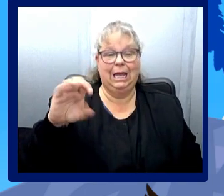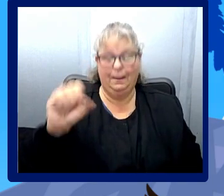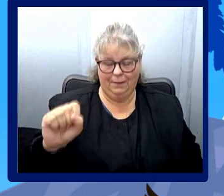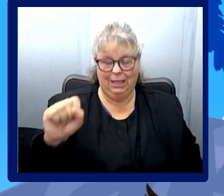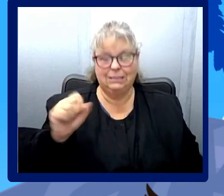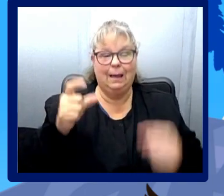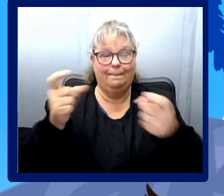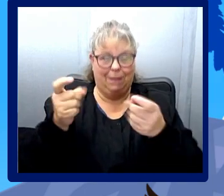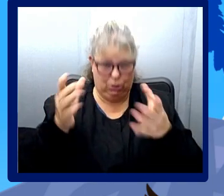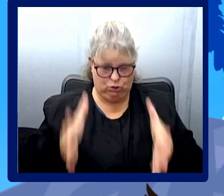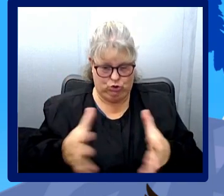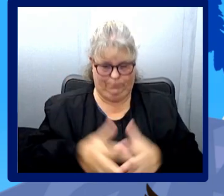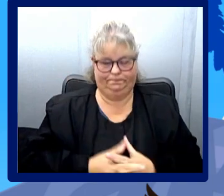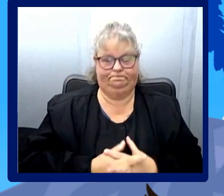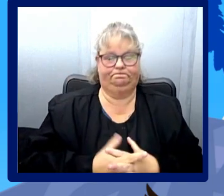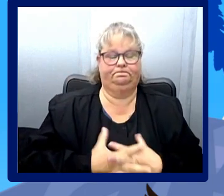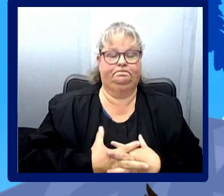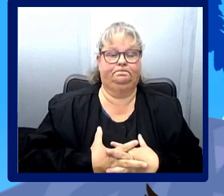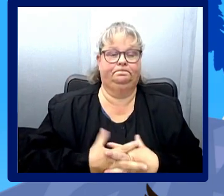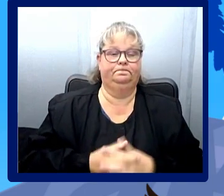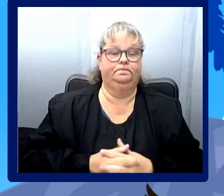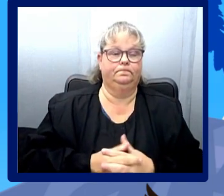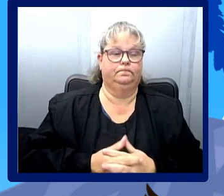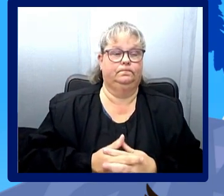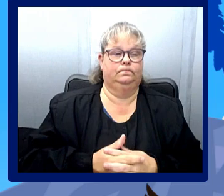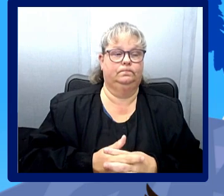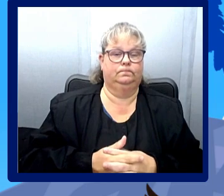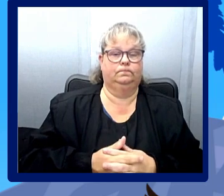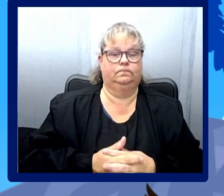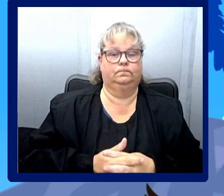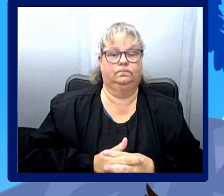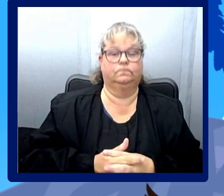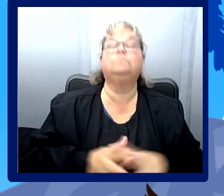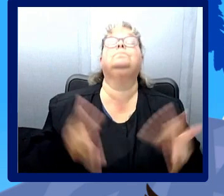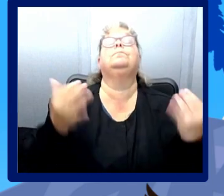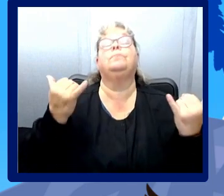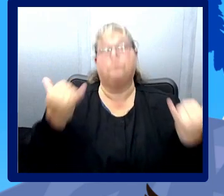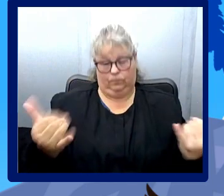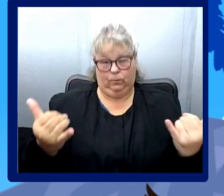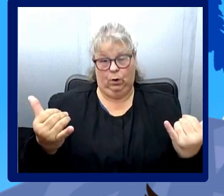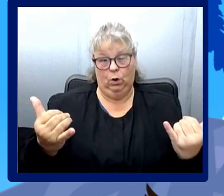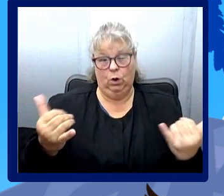right in the builder in the Digital Experience or create a custom one.